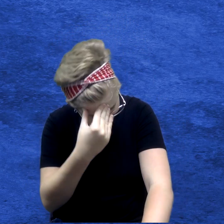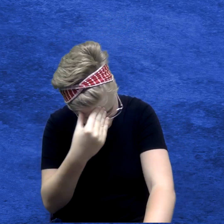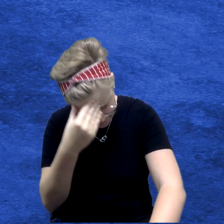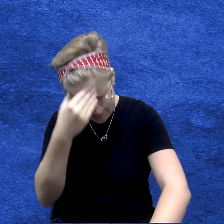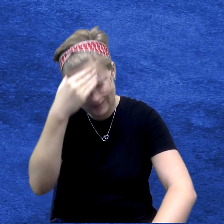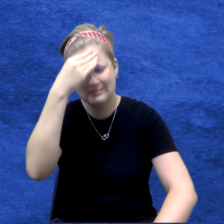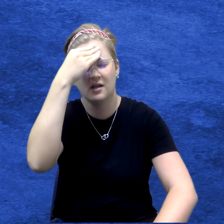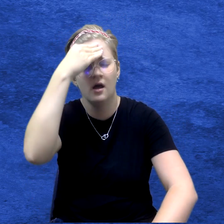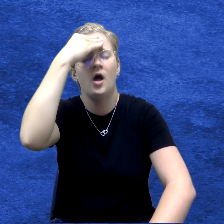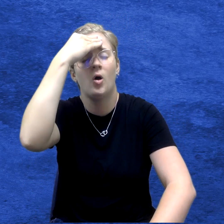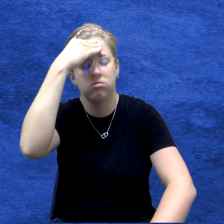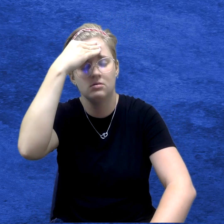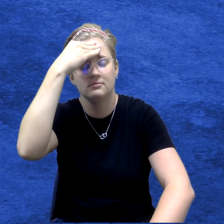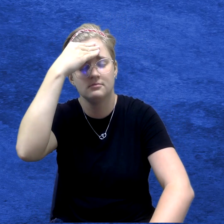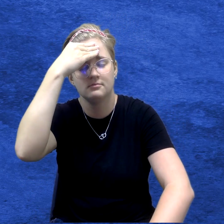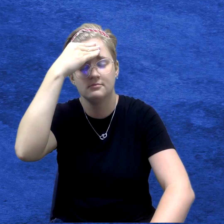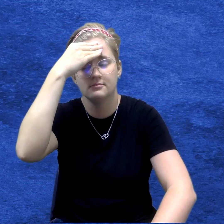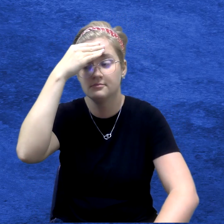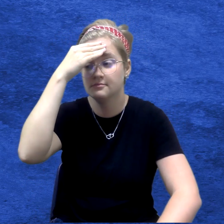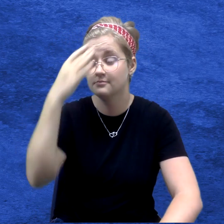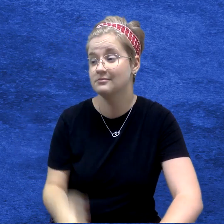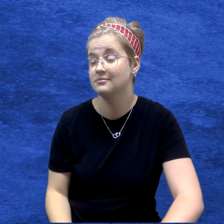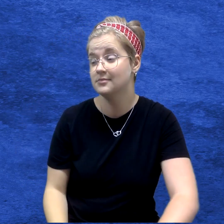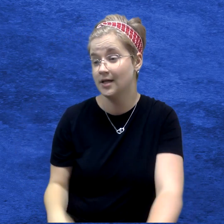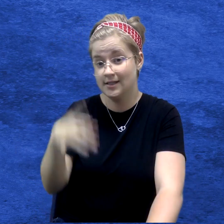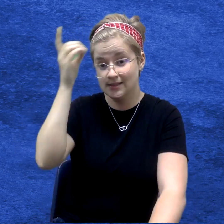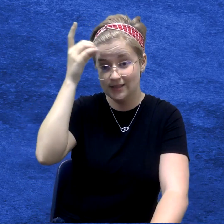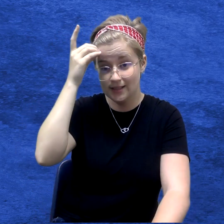Then Dink told Mr. Linkletter about Room 302.